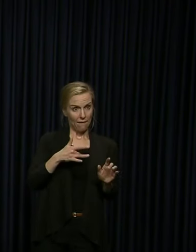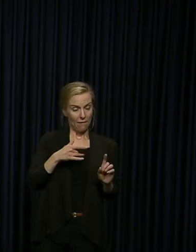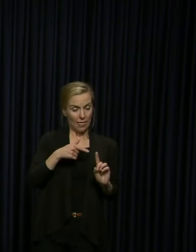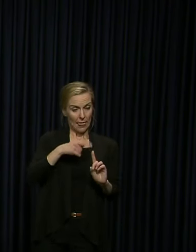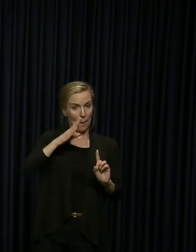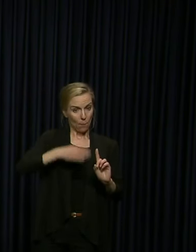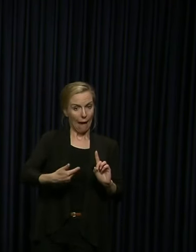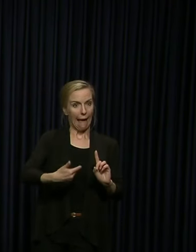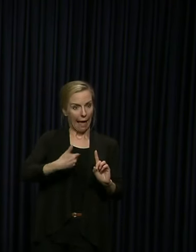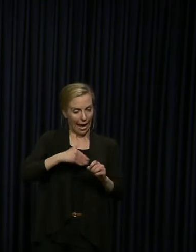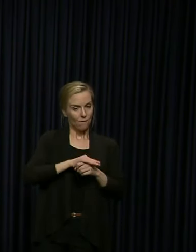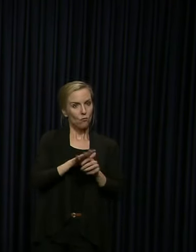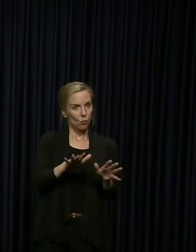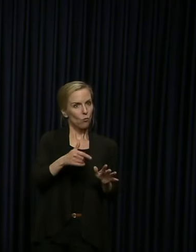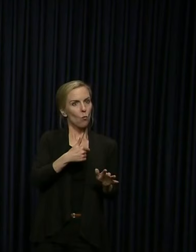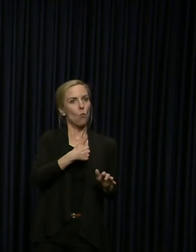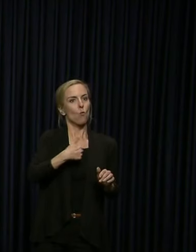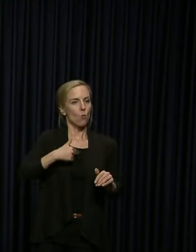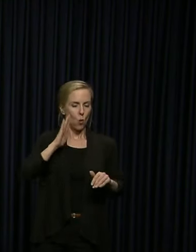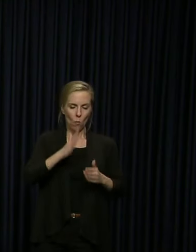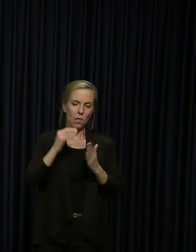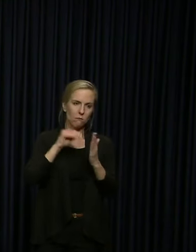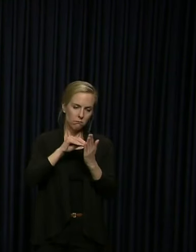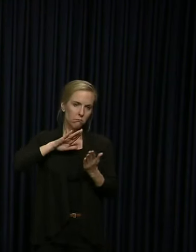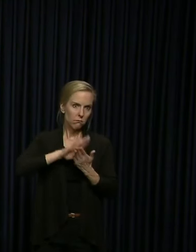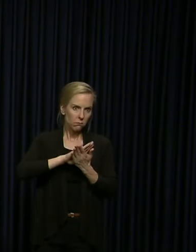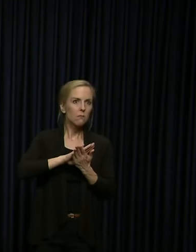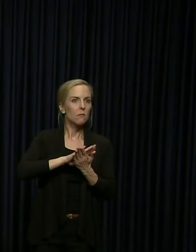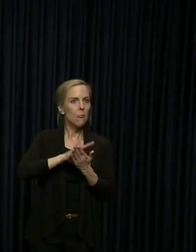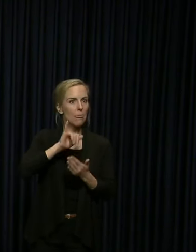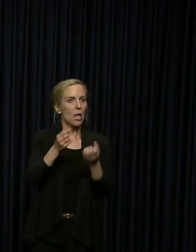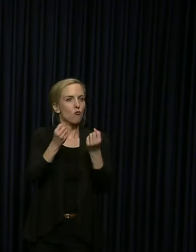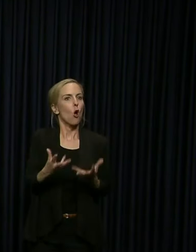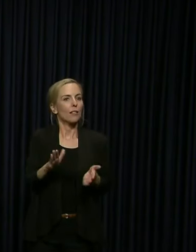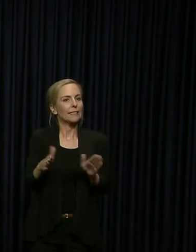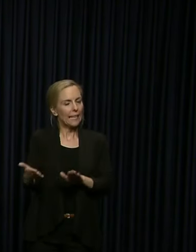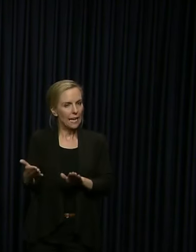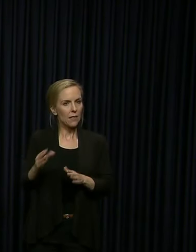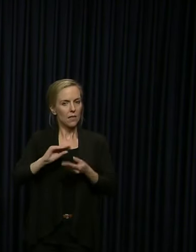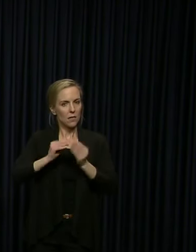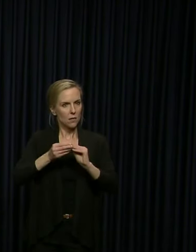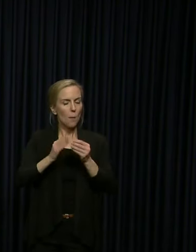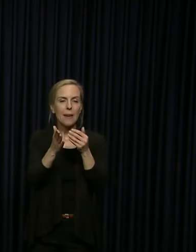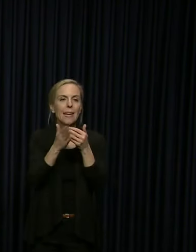NEITHER OF THEM ARE PHYSICIANS AT KINGS DAUGHTER MEDICAL CENTER. THEY HAVE HAD SEVERAL HEALTH